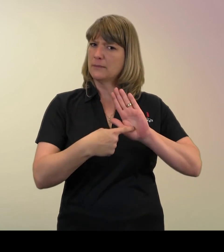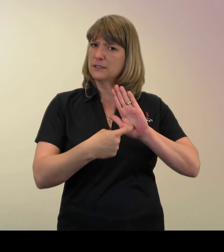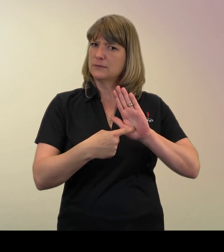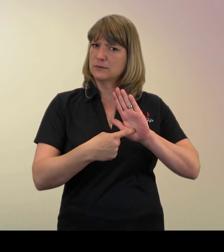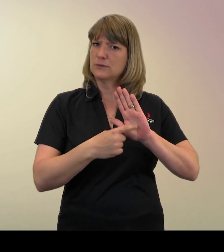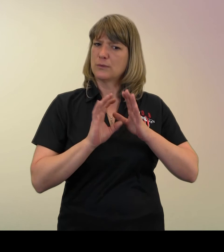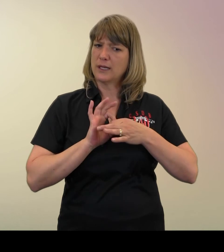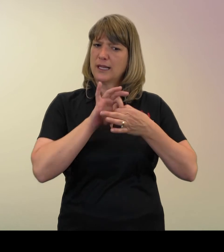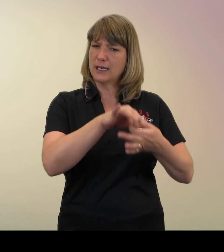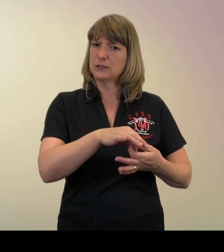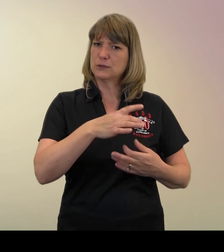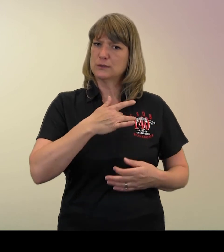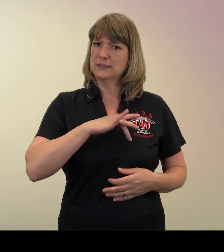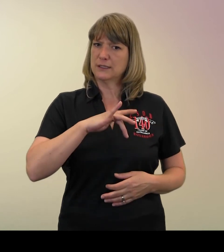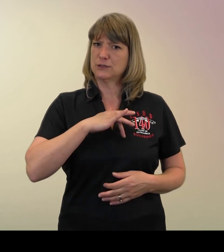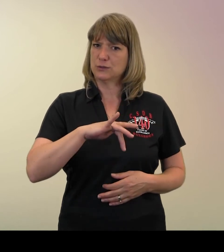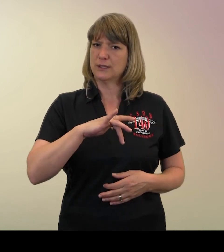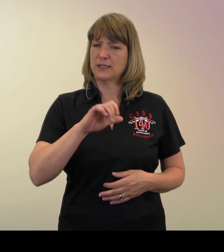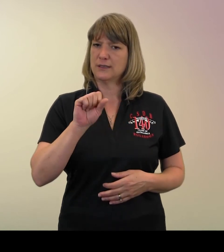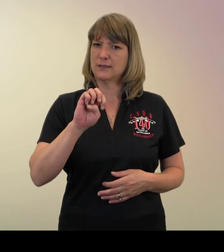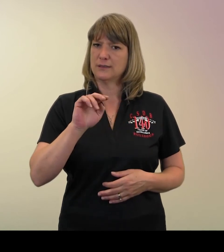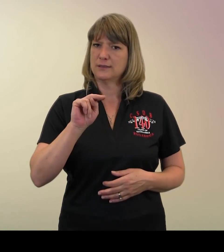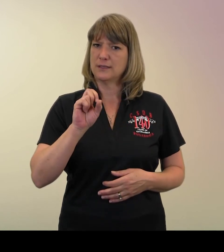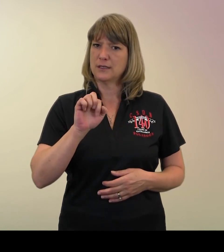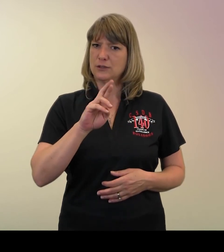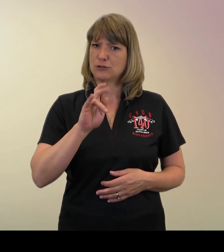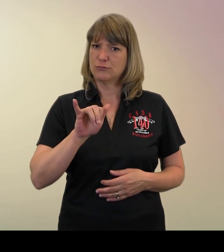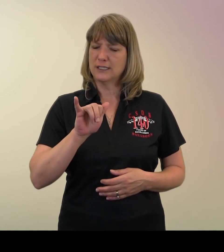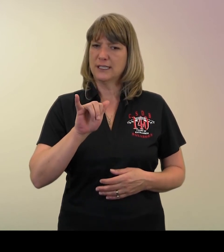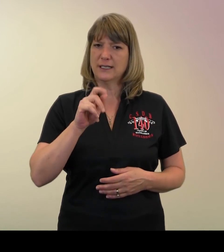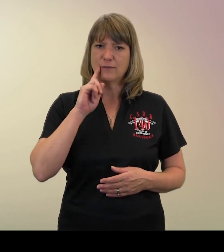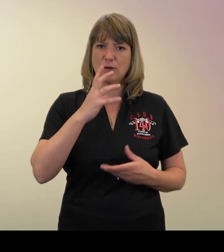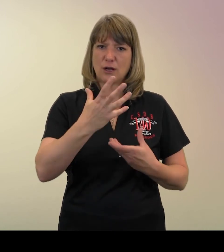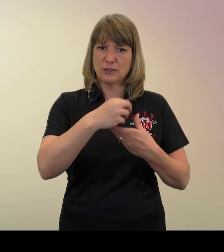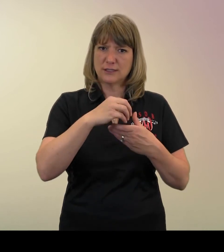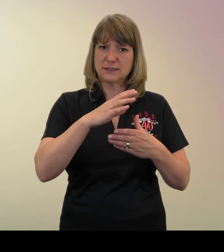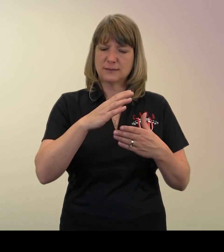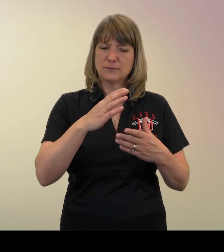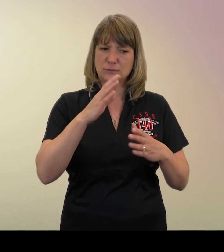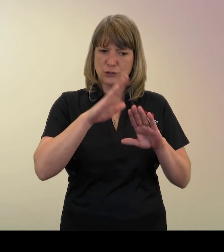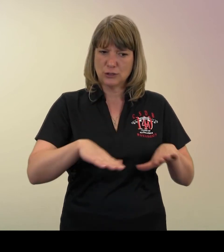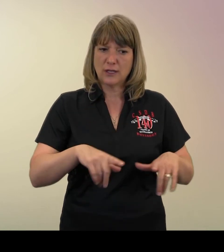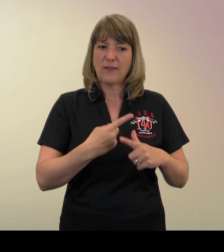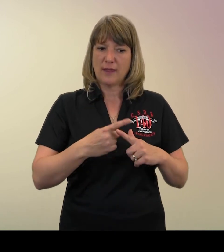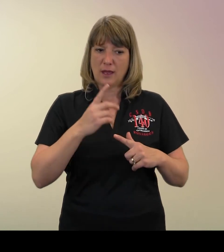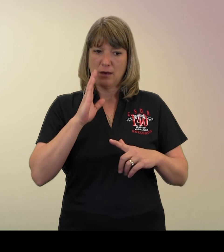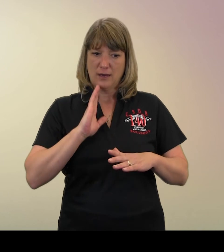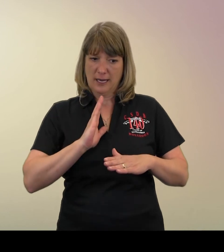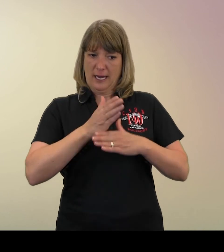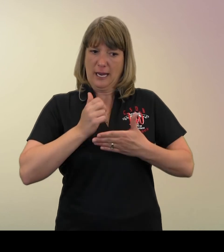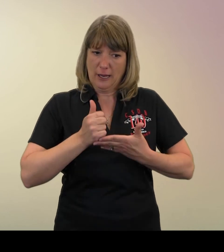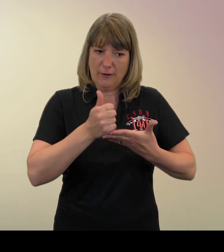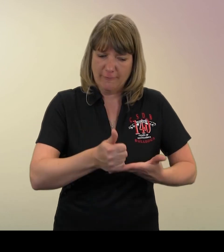might be a part of symptom associated with these sensory differences for children with autism,